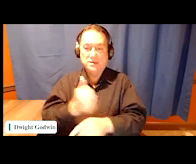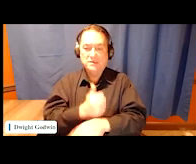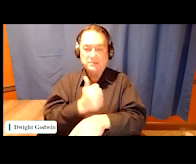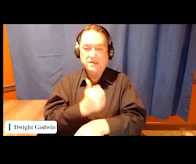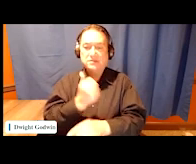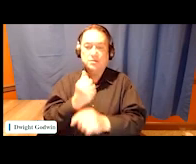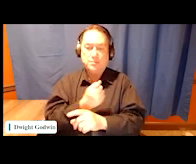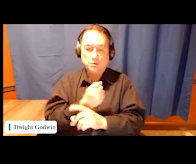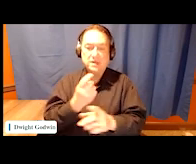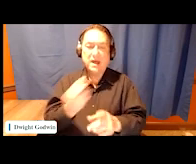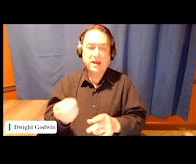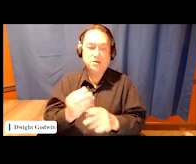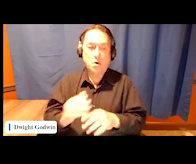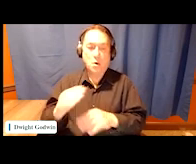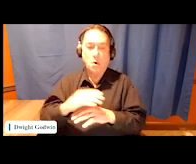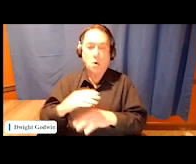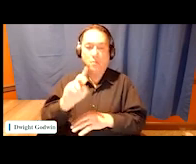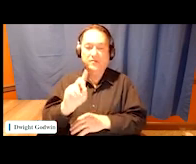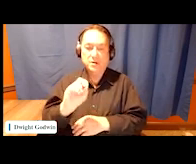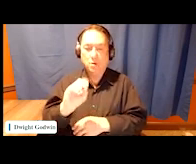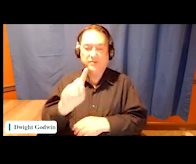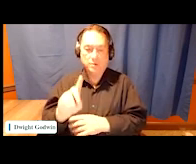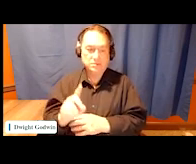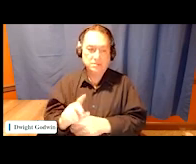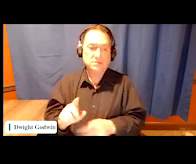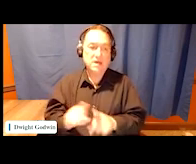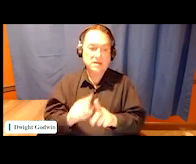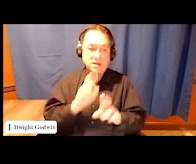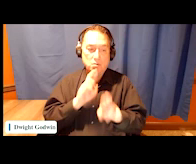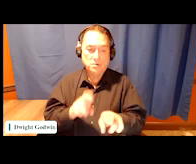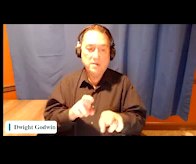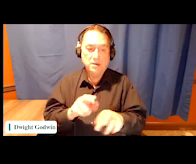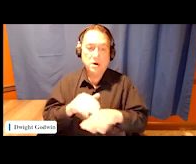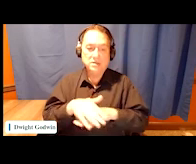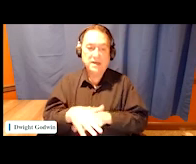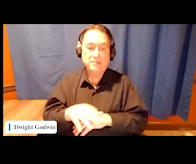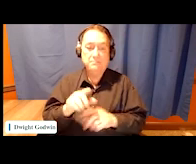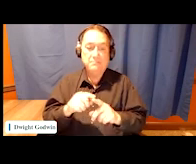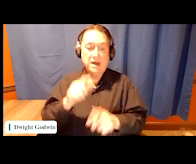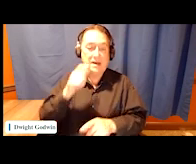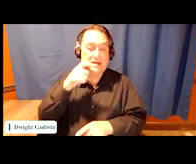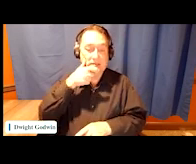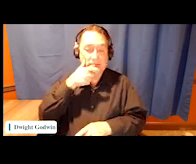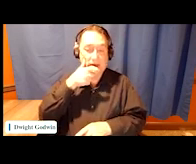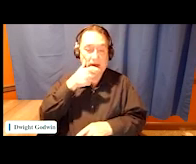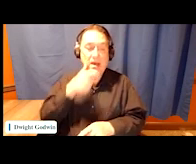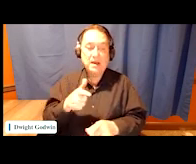Clinicians and peer responders are the ones who are deployed by dispatch, and they conduct independent outreach as well.